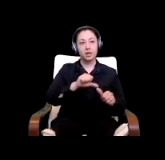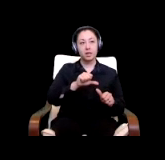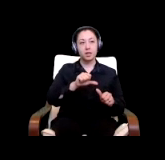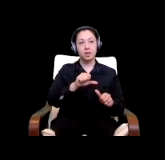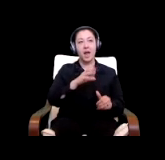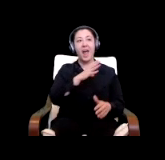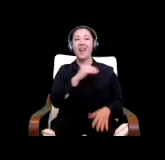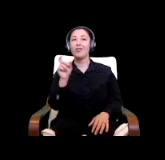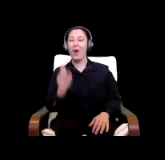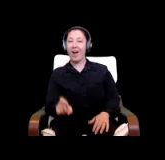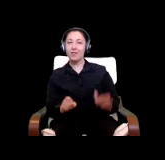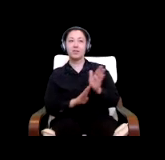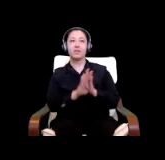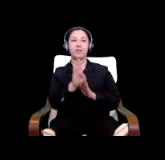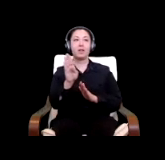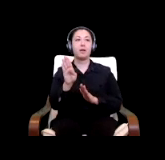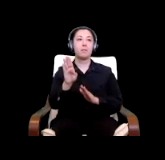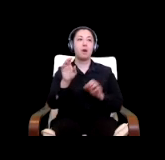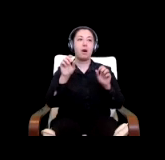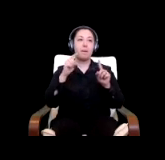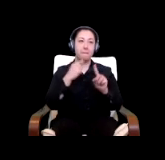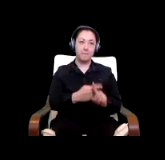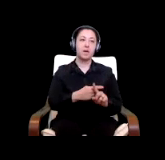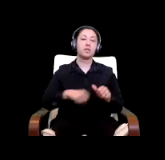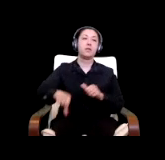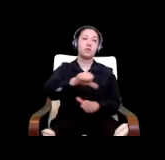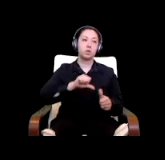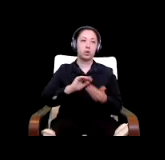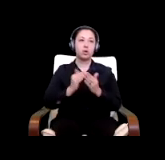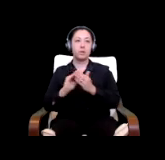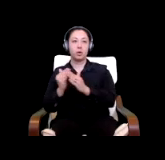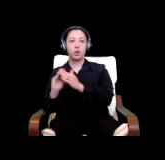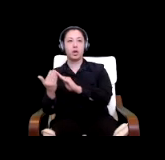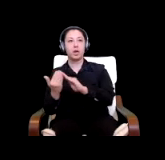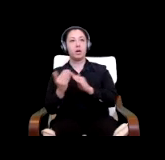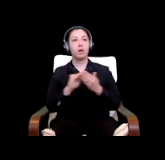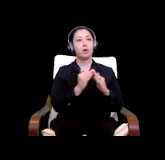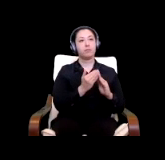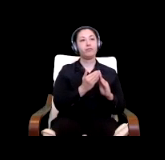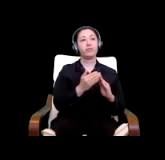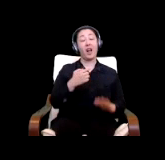develop a positive social community. So it is really important -- this when I see as